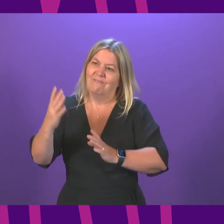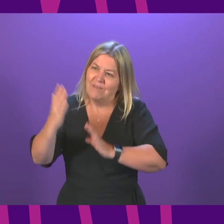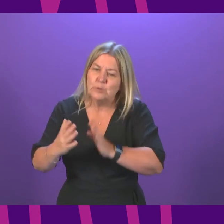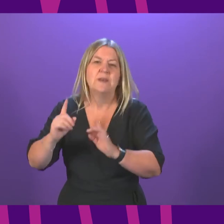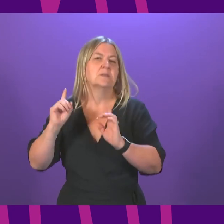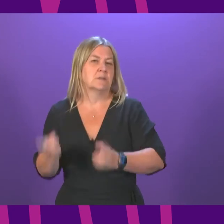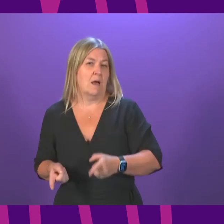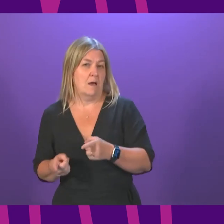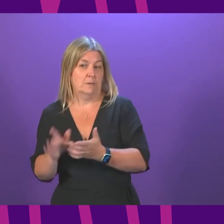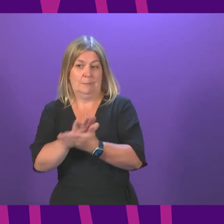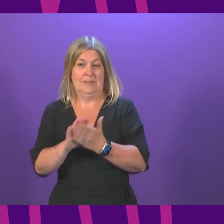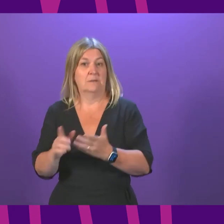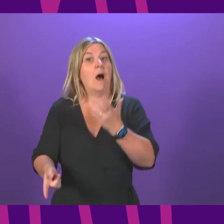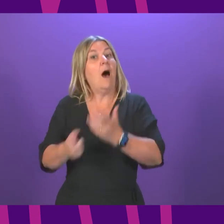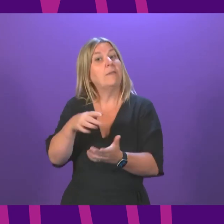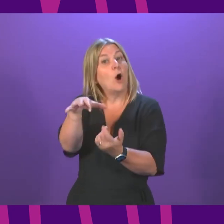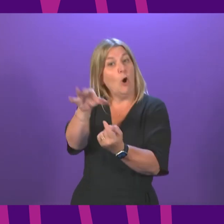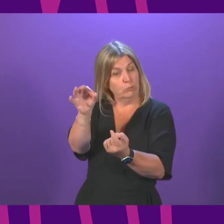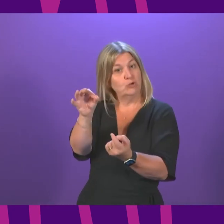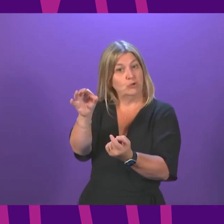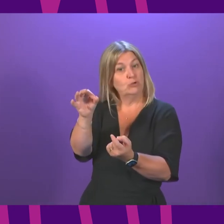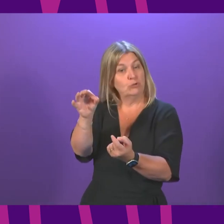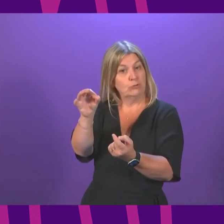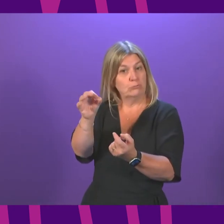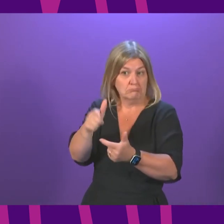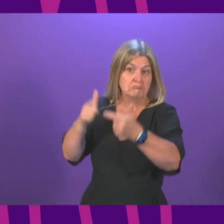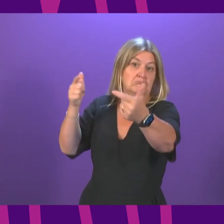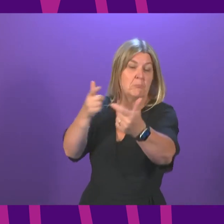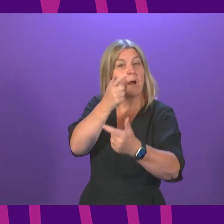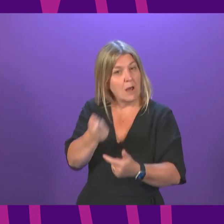means to allow participants to be heard remotely. That would mean that boards could continue